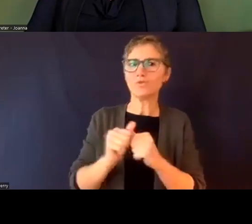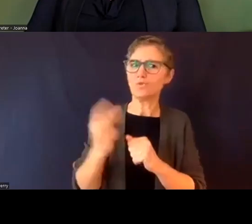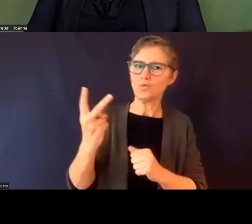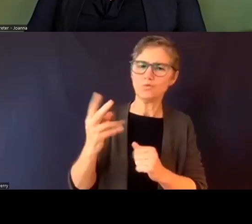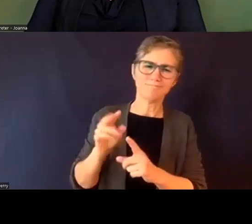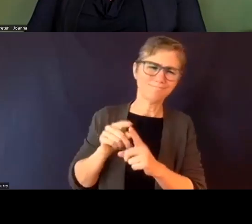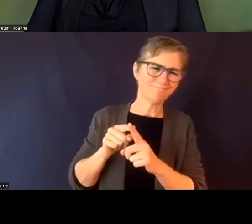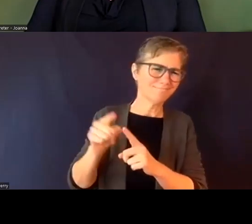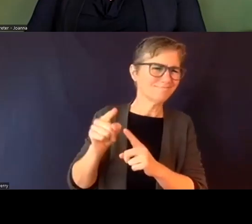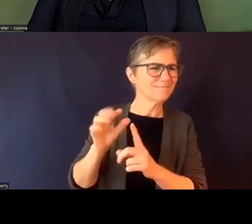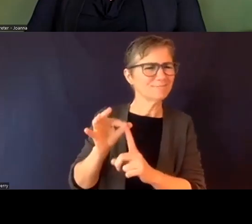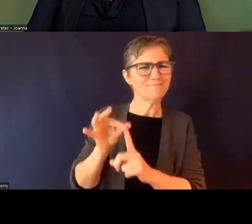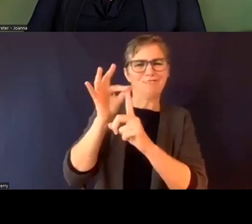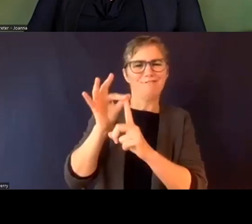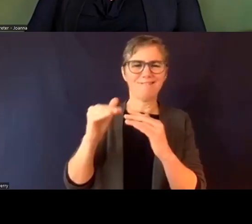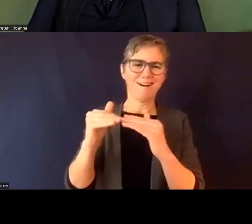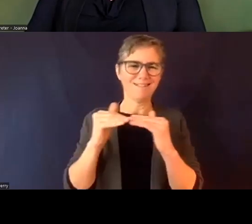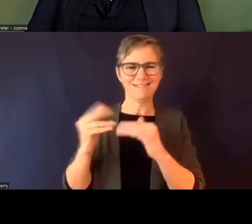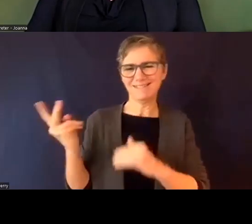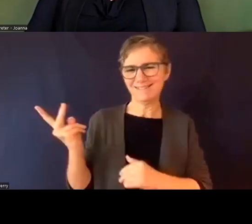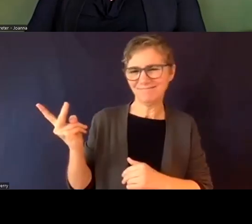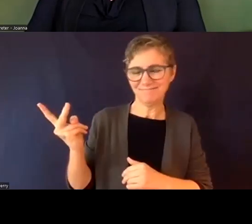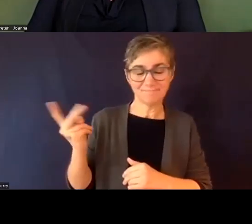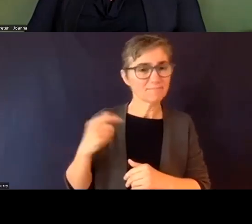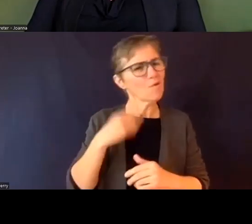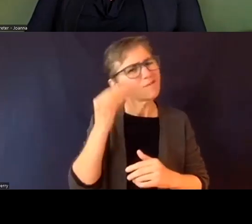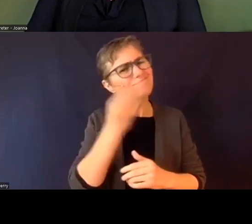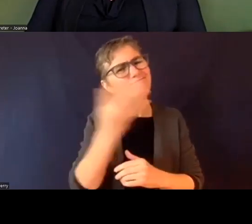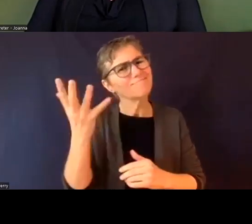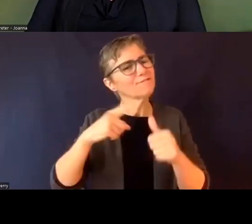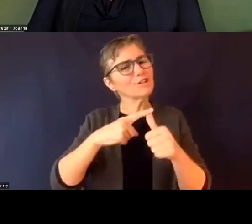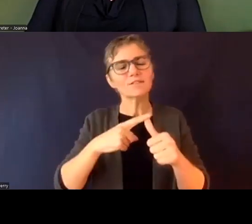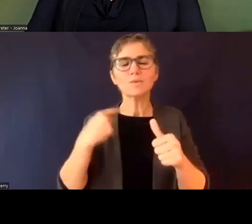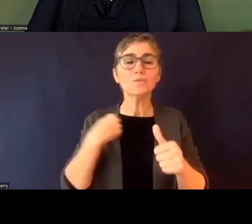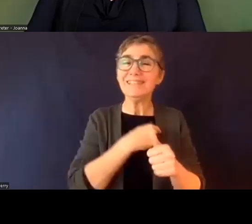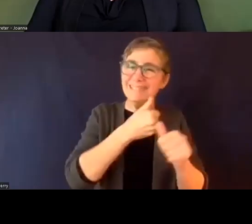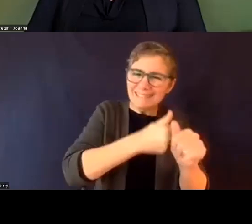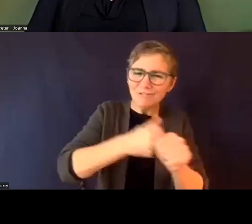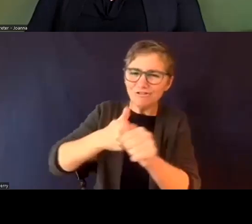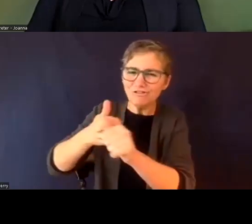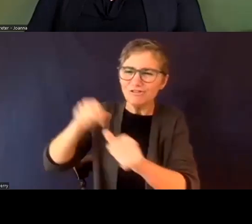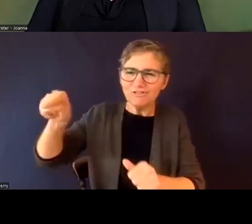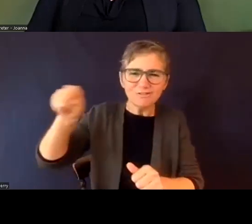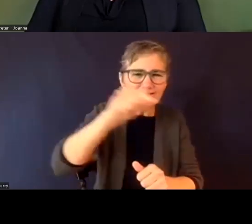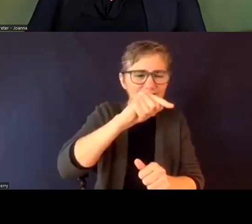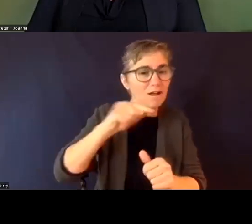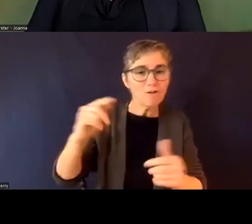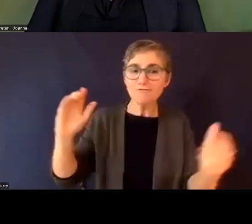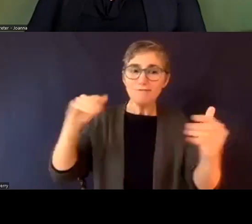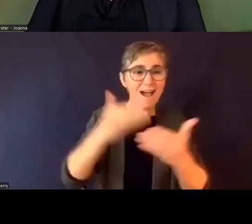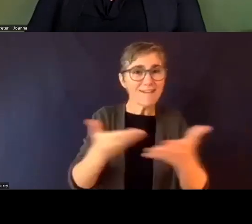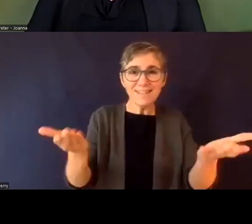just prefacing that we each come here today with a different lived experience. We've had